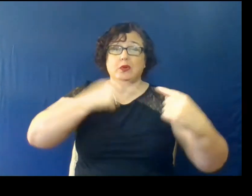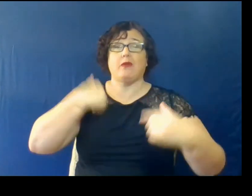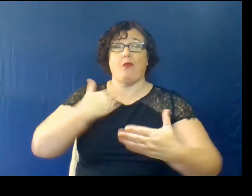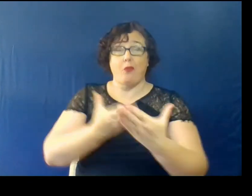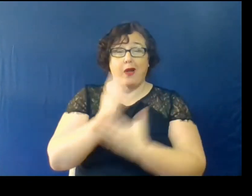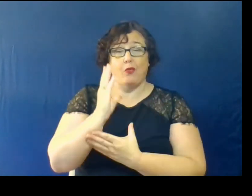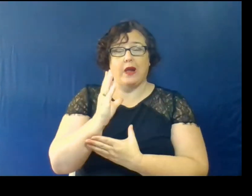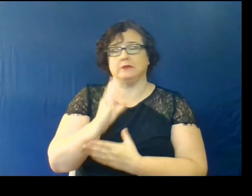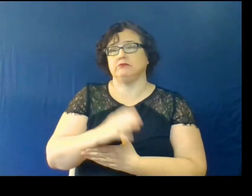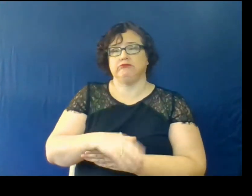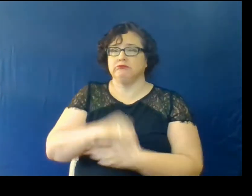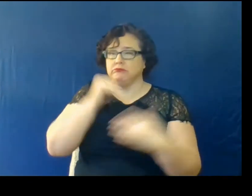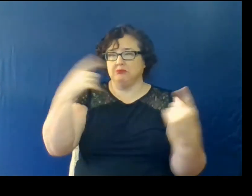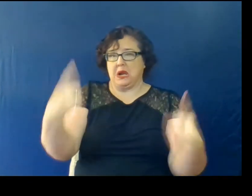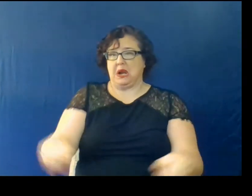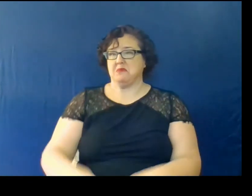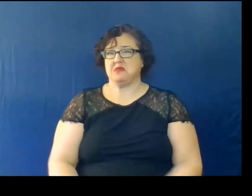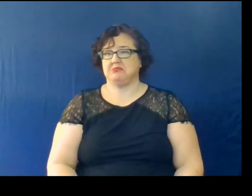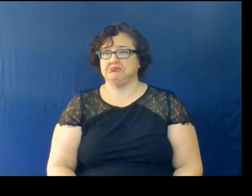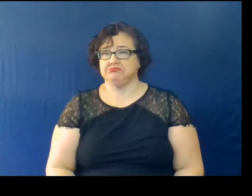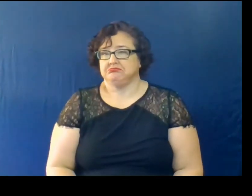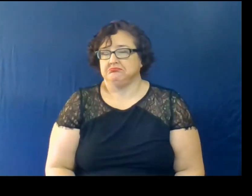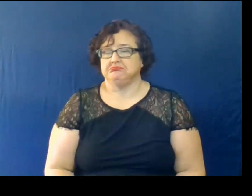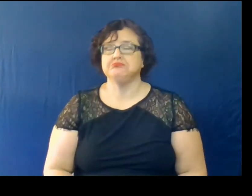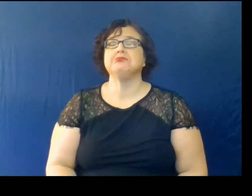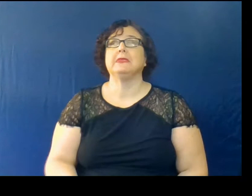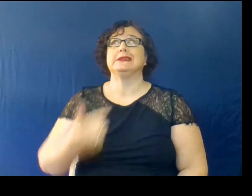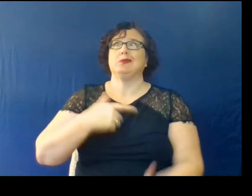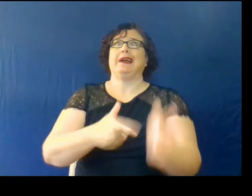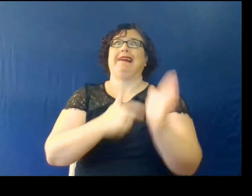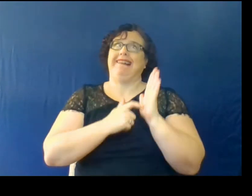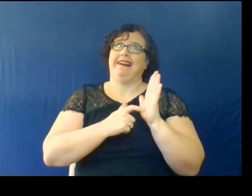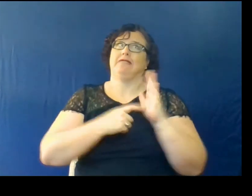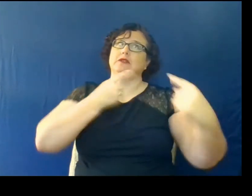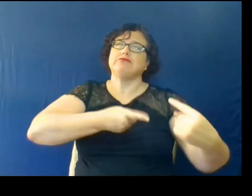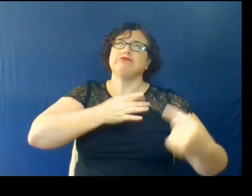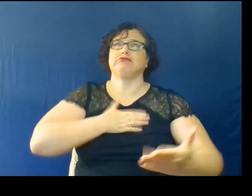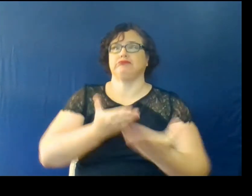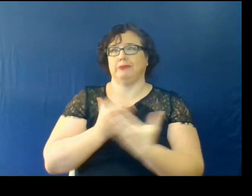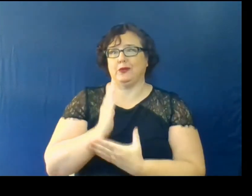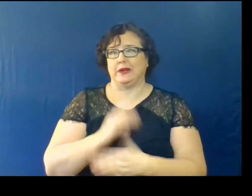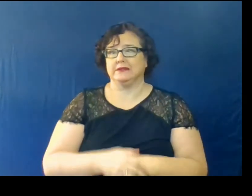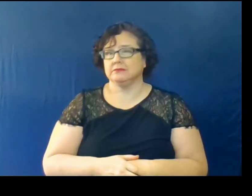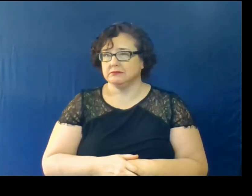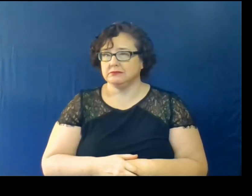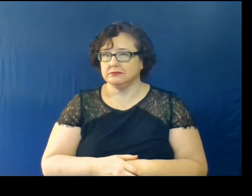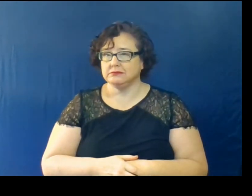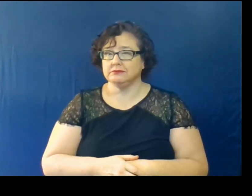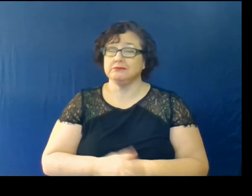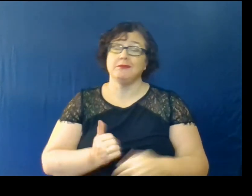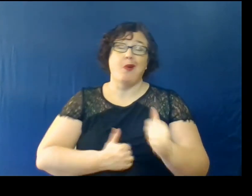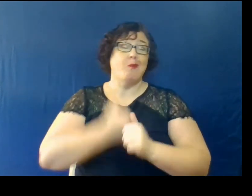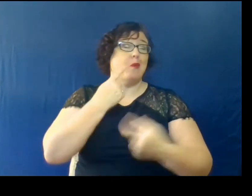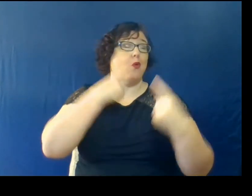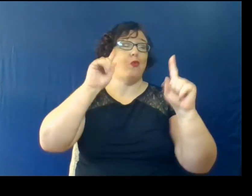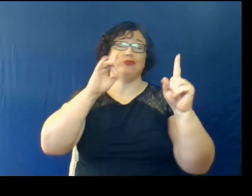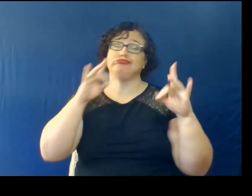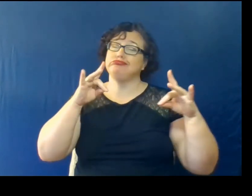gonna get done. So I have to fight for my own right and the most effective way to make sure